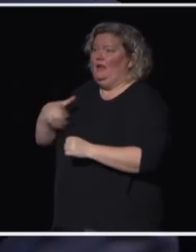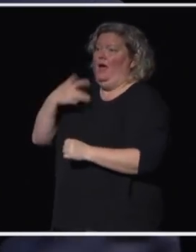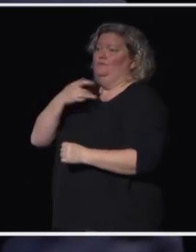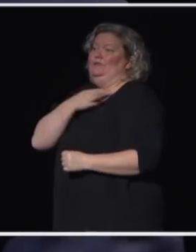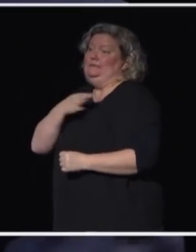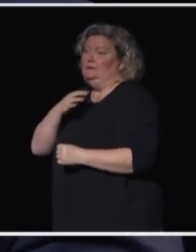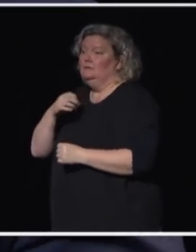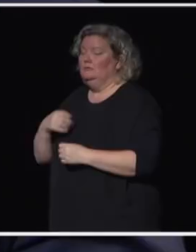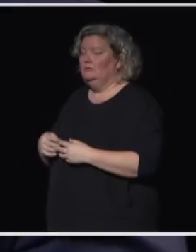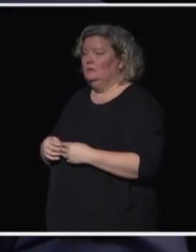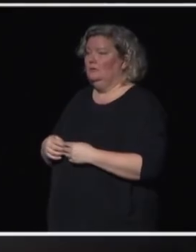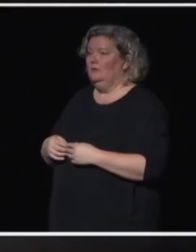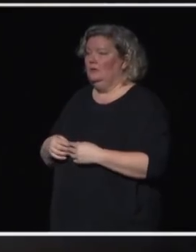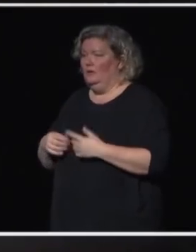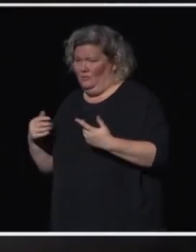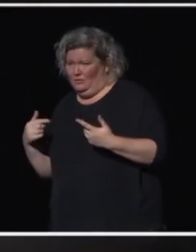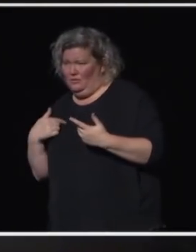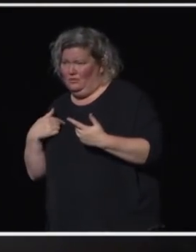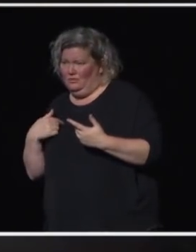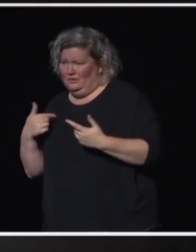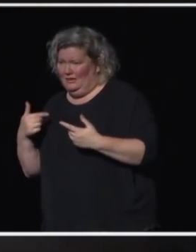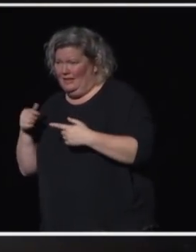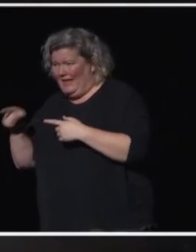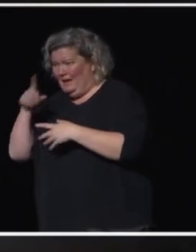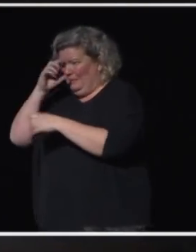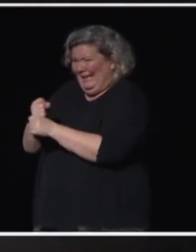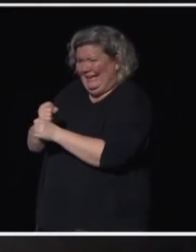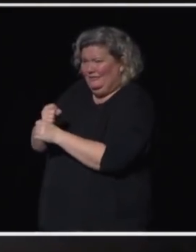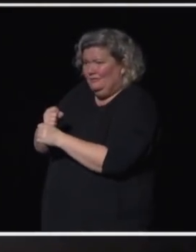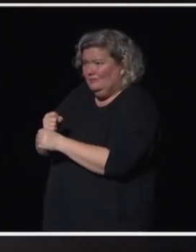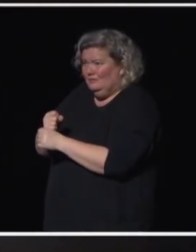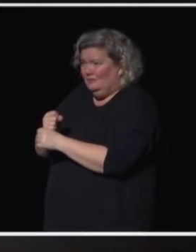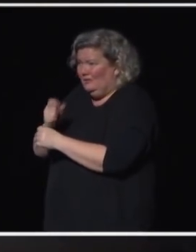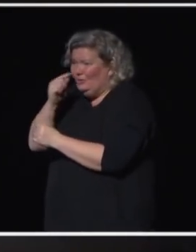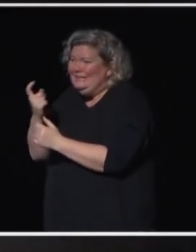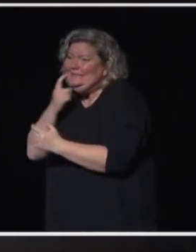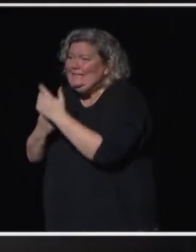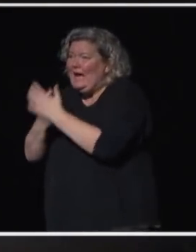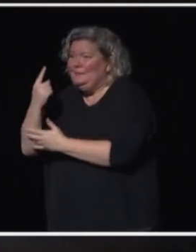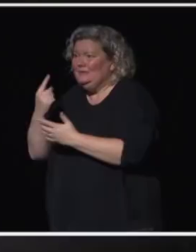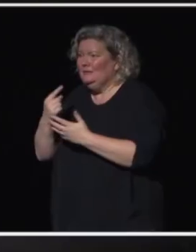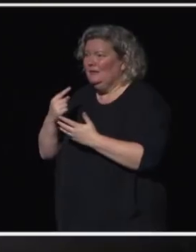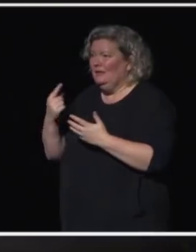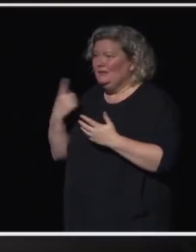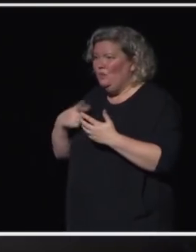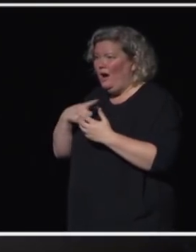Well, I think my life was in danger. Well, I mean, if you believed it, then -- you know what I mean? It doesn't take much to see how this quickly becomes a licence for murder.